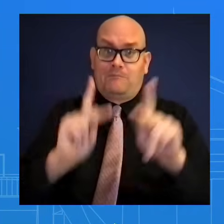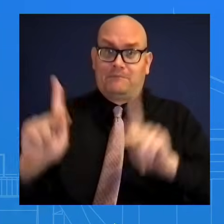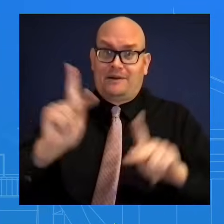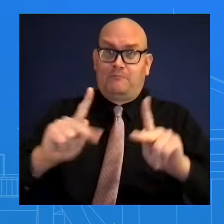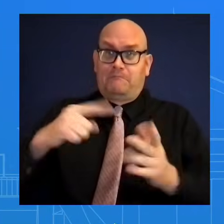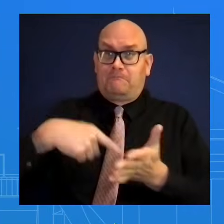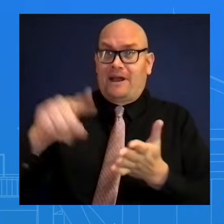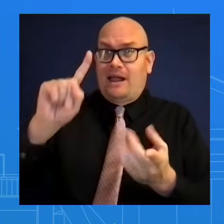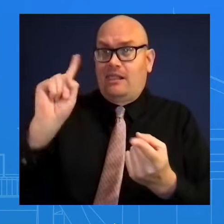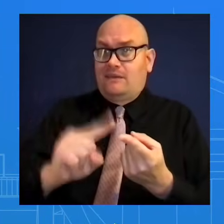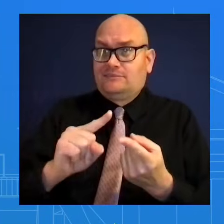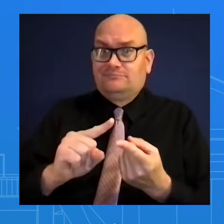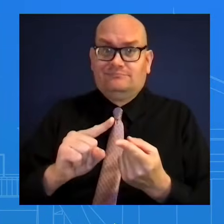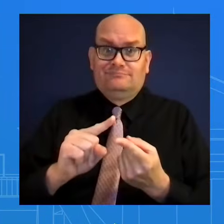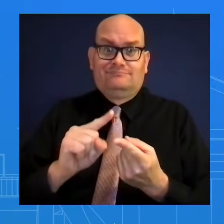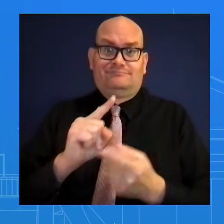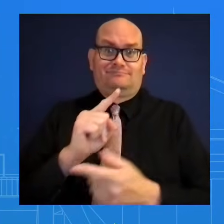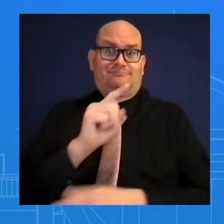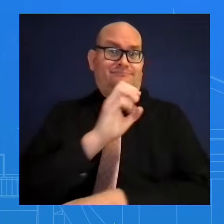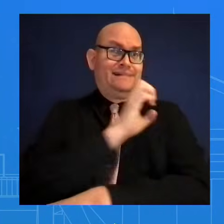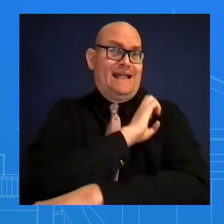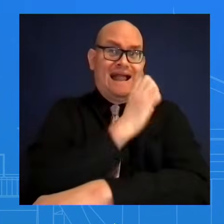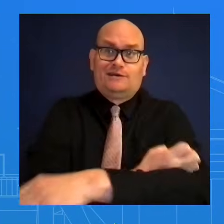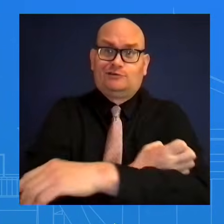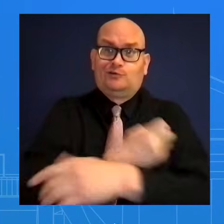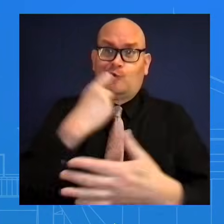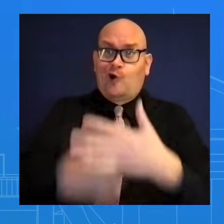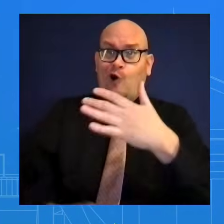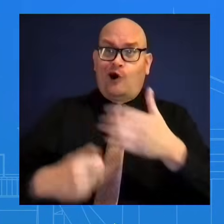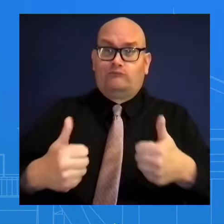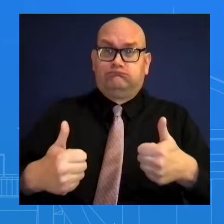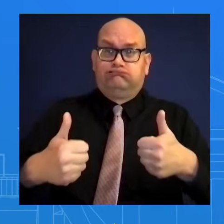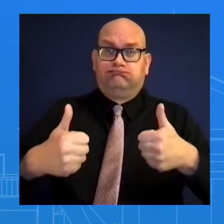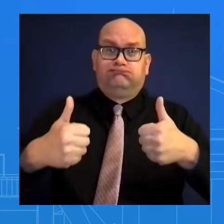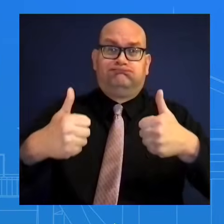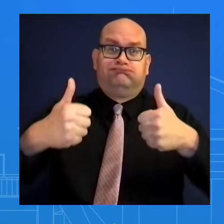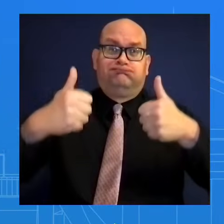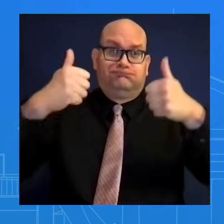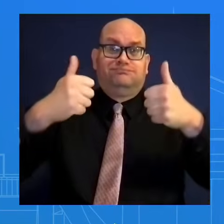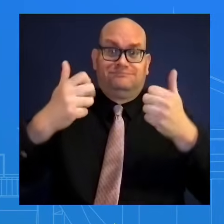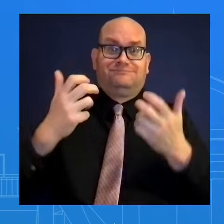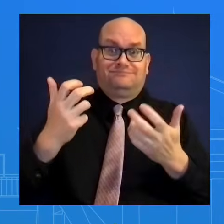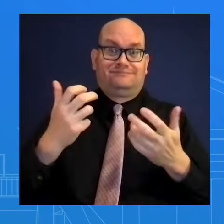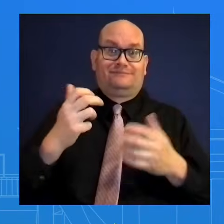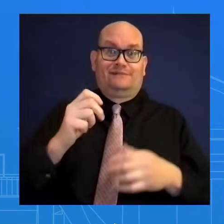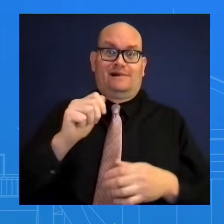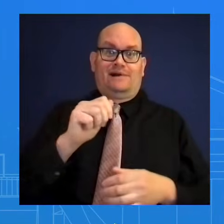for American families across the country. Think about the CHIPS and Science Act, right. You think about the PACT Act and our veterans.